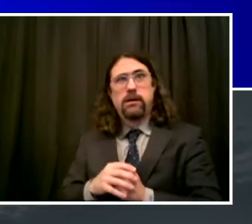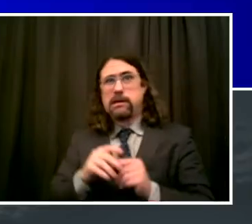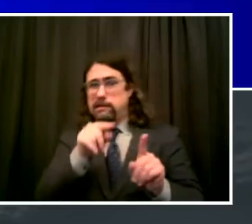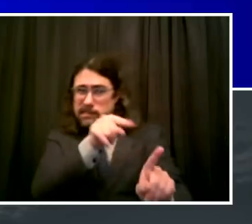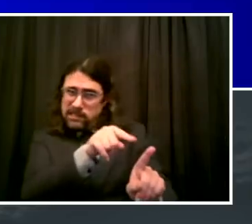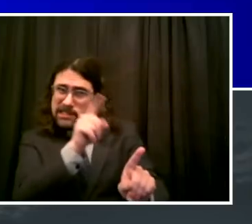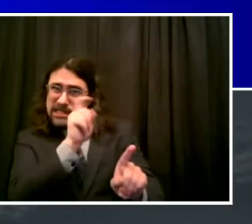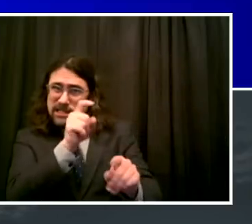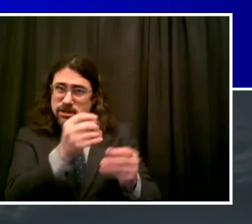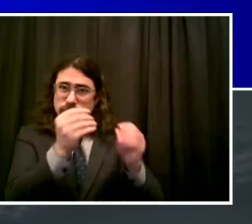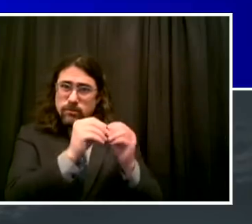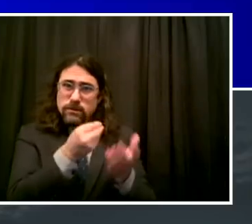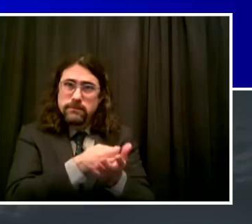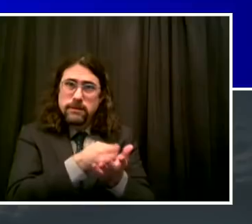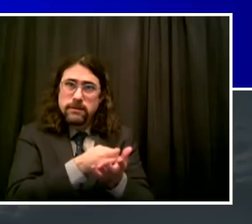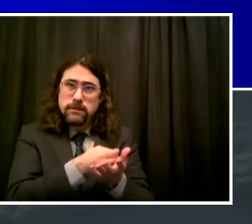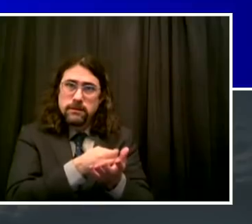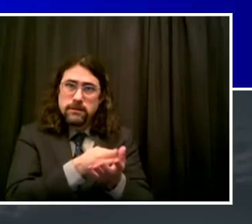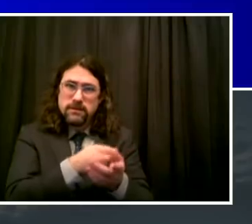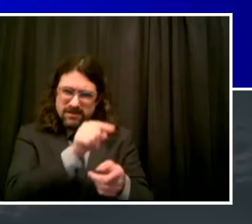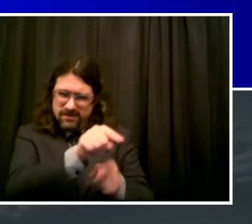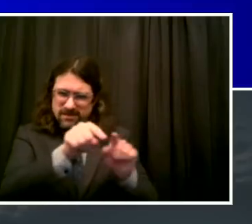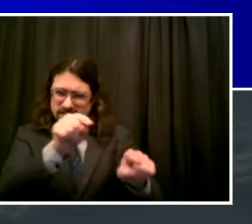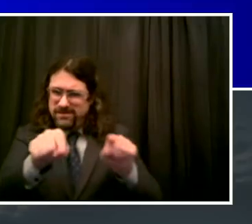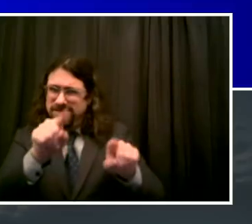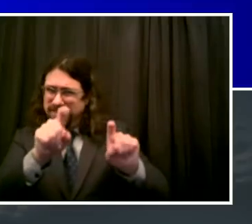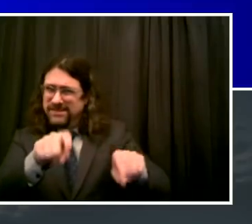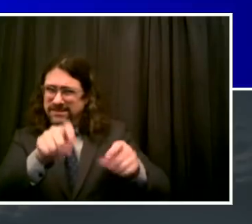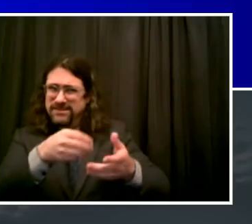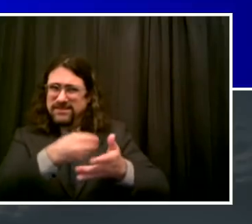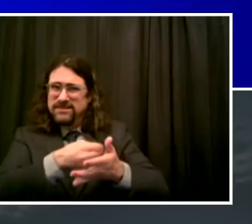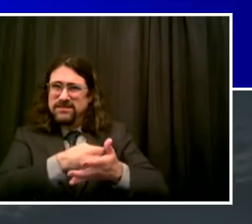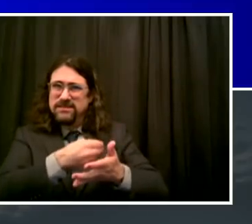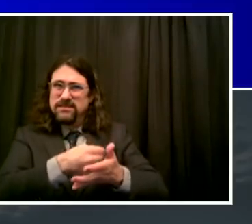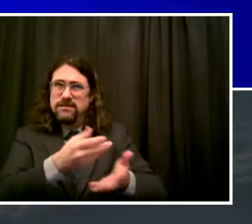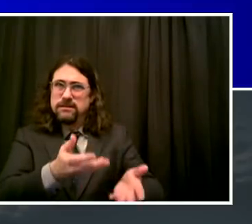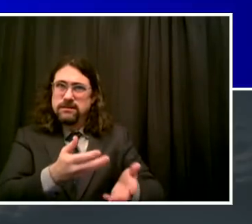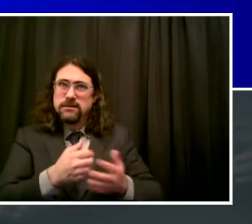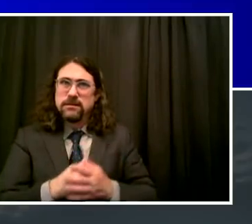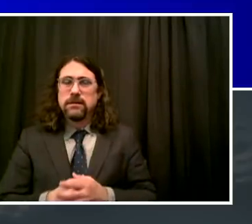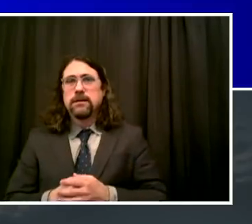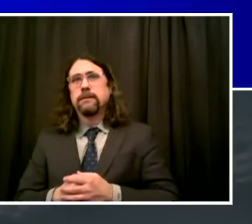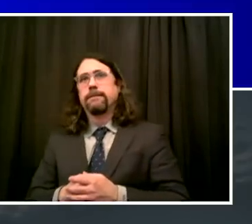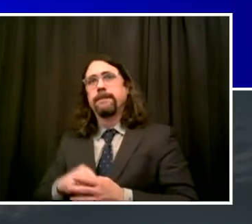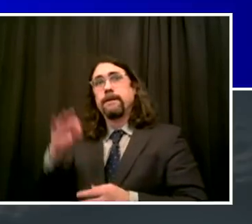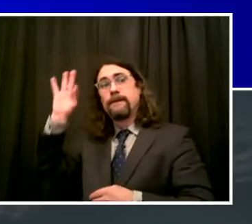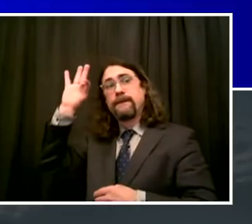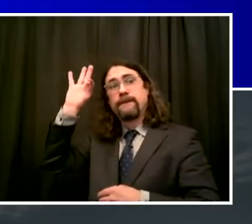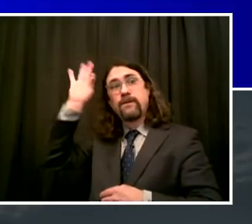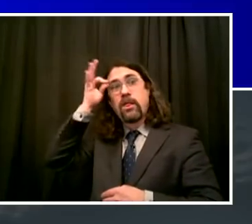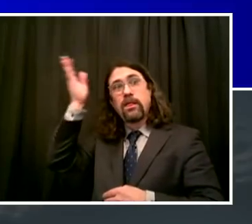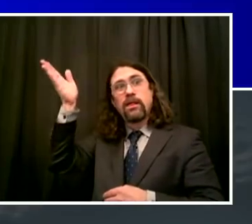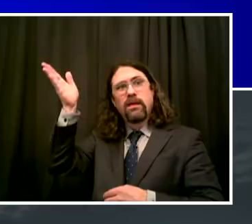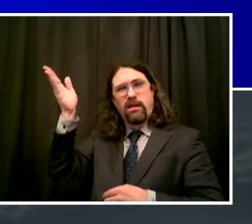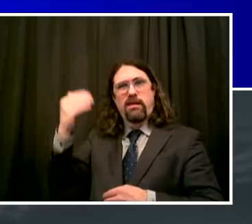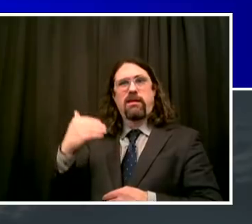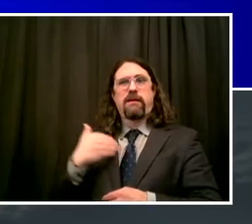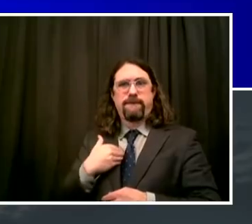HEALTHY AGAINST SOA MNY OTHER HEALTH CARE CHALLENGES A AS WELL. BUT THEY ARE GOITO NEED RESOURCES TO KEEP GOING. THERE ARE BILLIONS OF